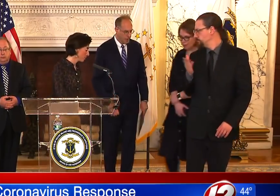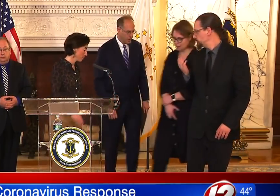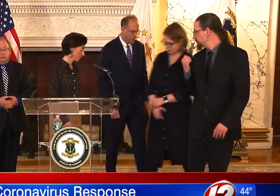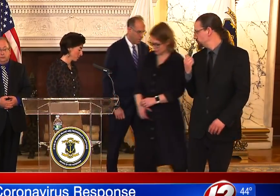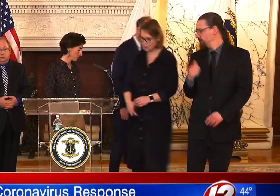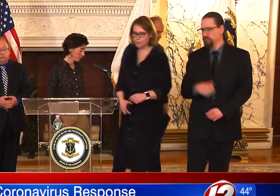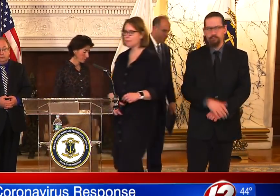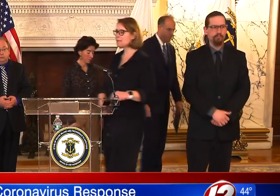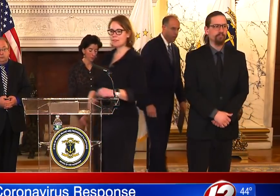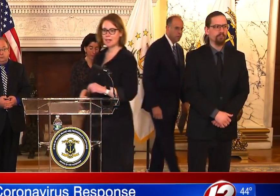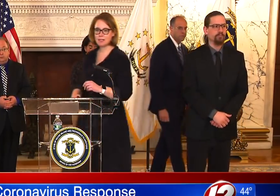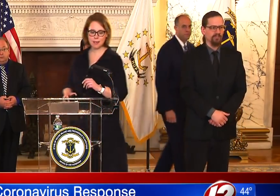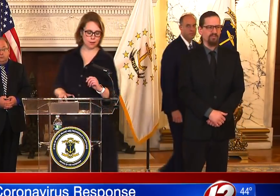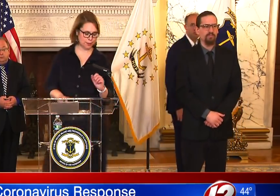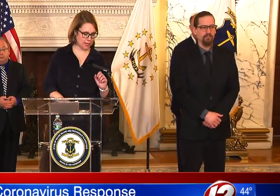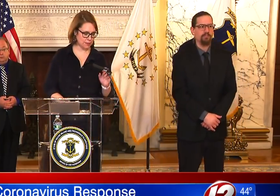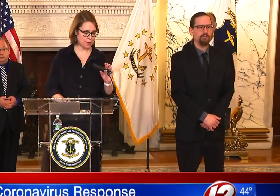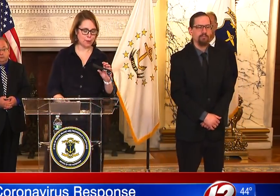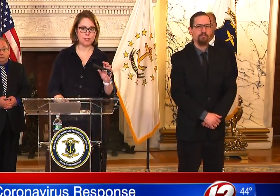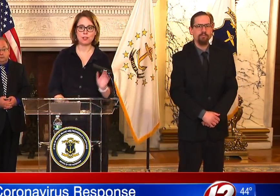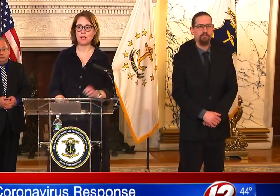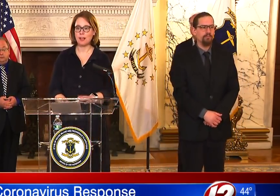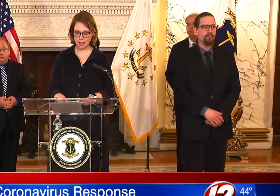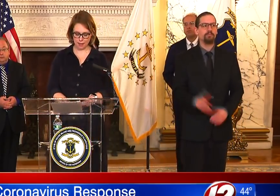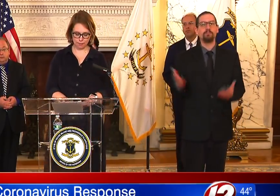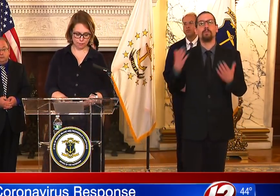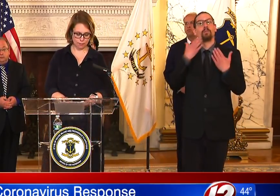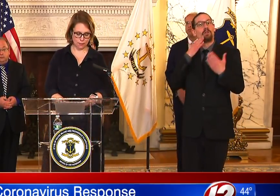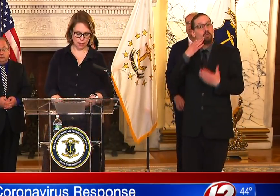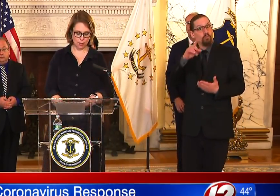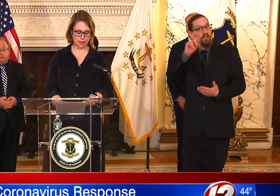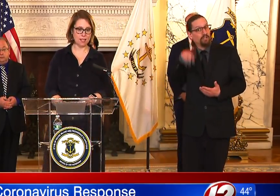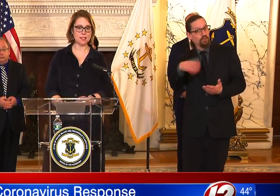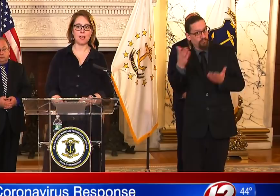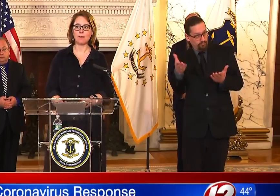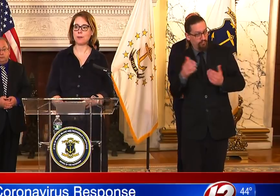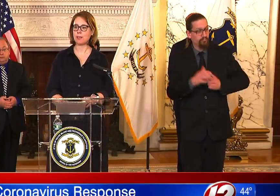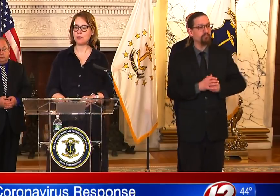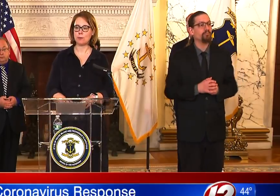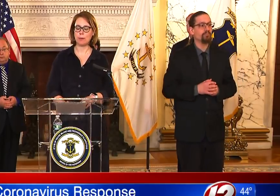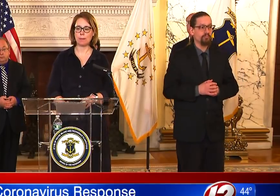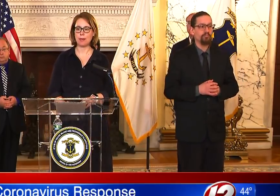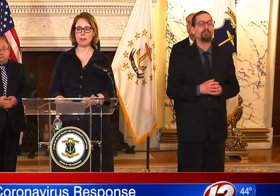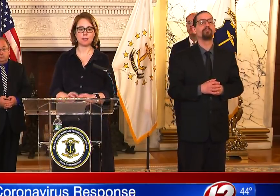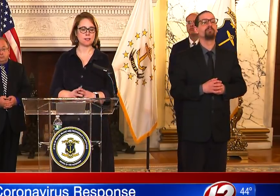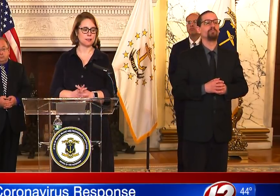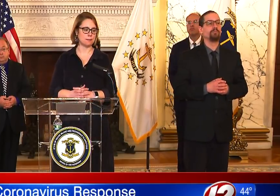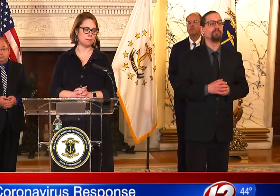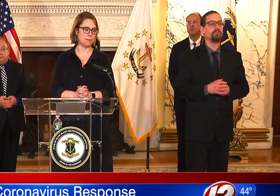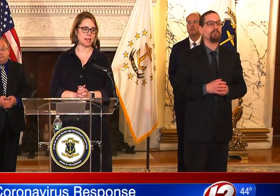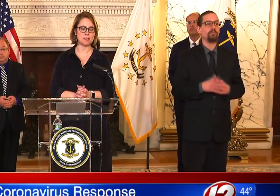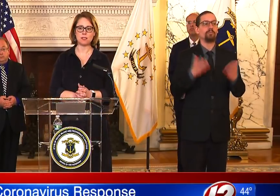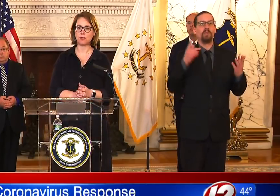I WOULD LIKE HER TO ADDRESS THAT QUESTION AND OFFER ANYTHING ELSE YOU HAVE ON CHILDCARE.